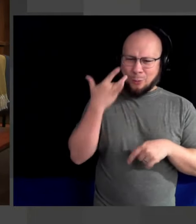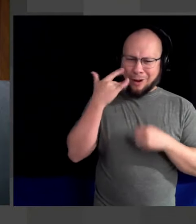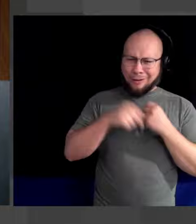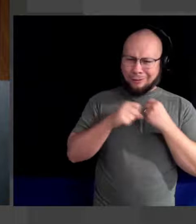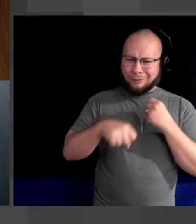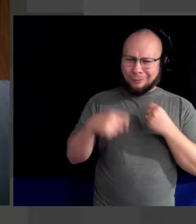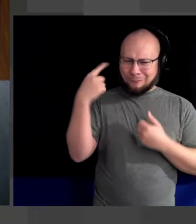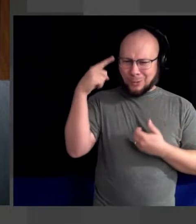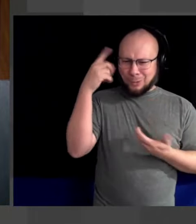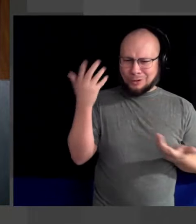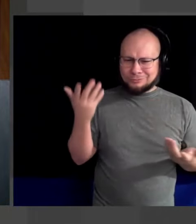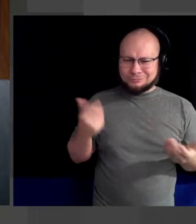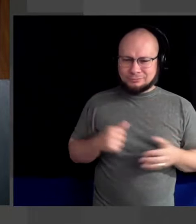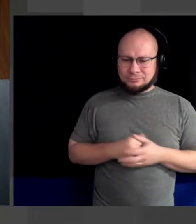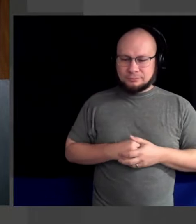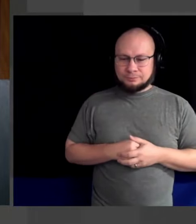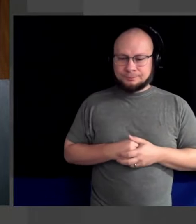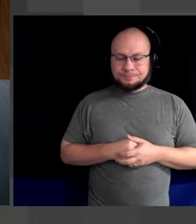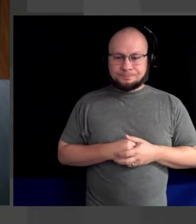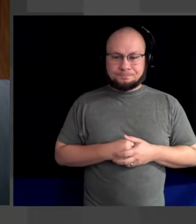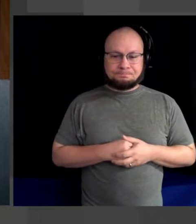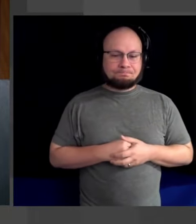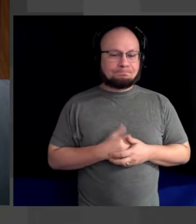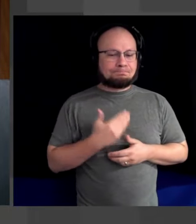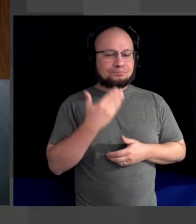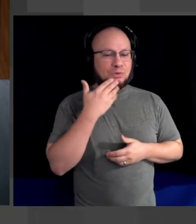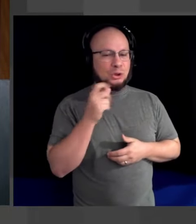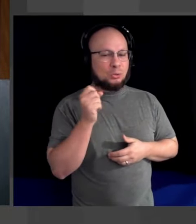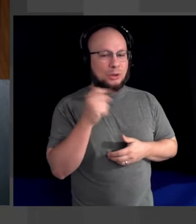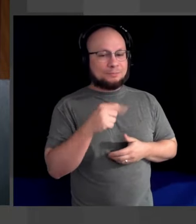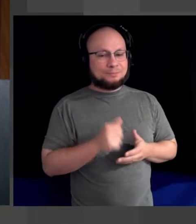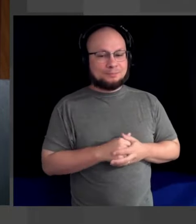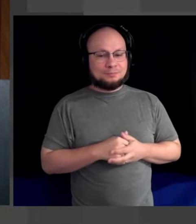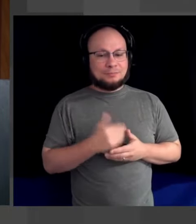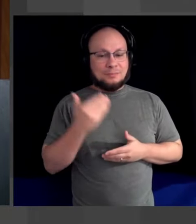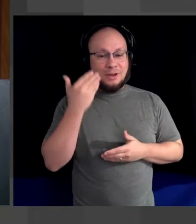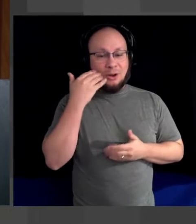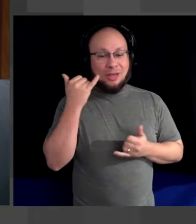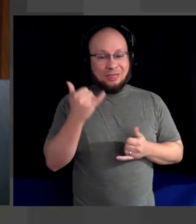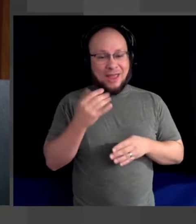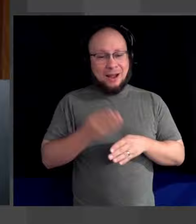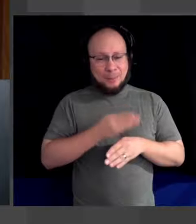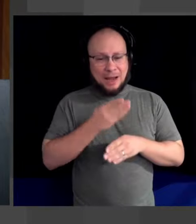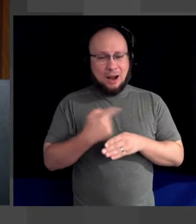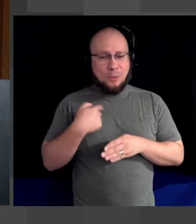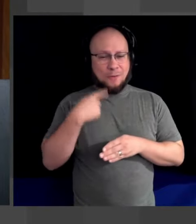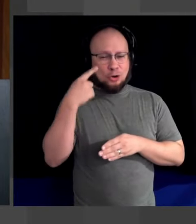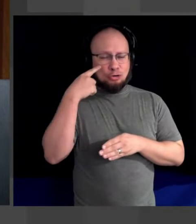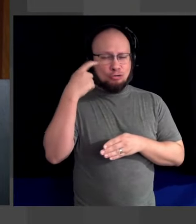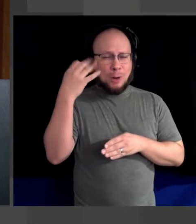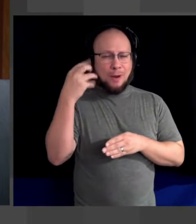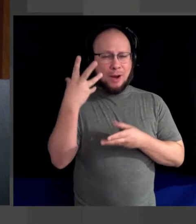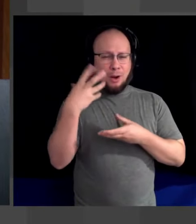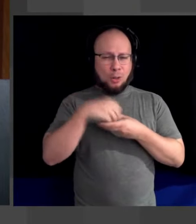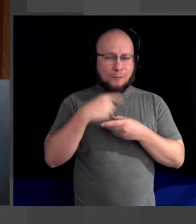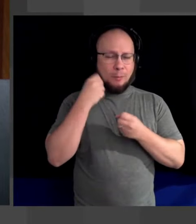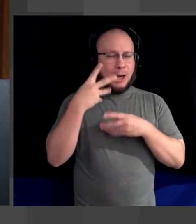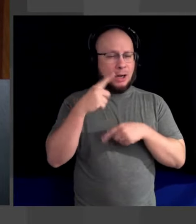WHY HAVE THE CAVES TAKEN SO LONG TO UPDATE AND WHEN WILL IT BE UPDATED? WE'VE BEEN ASKING THIS FOR A